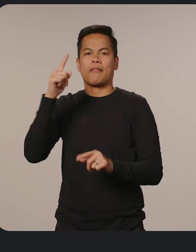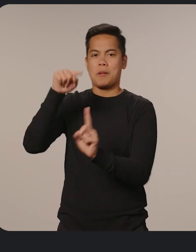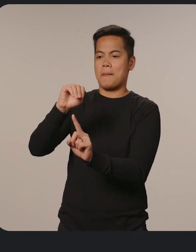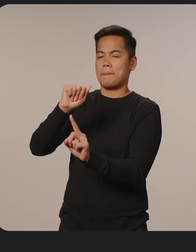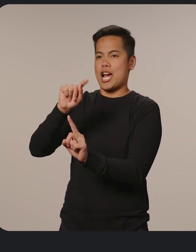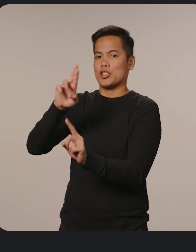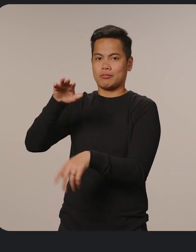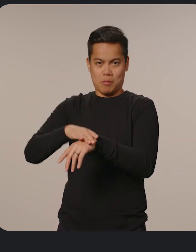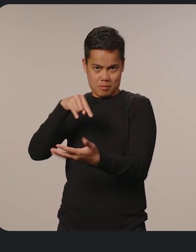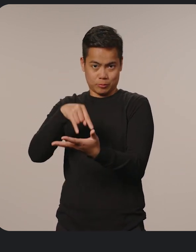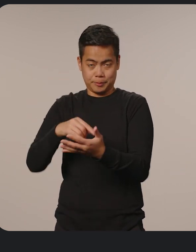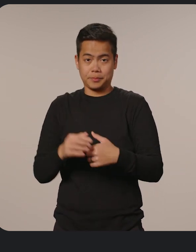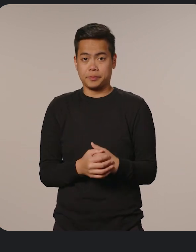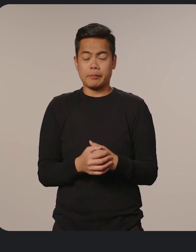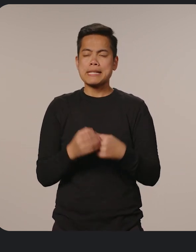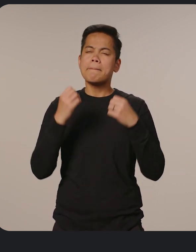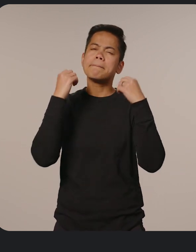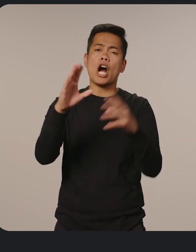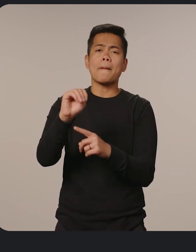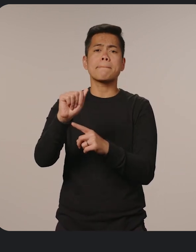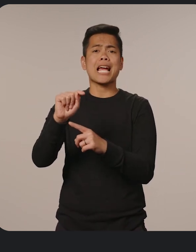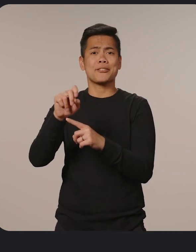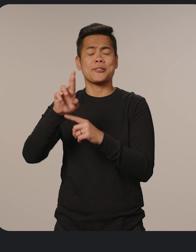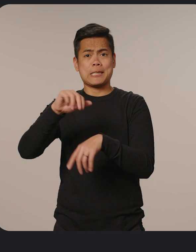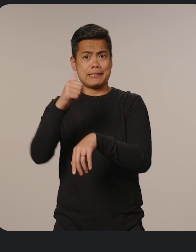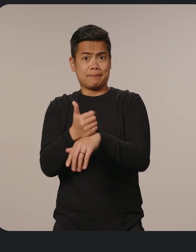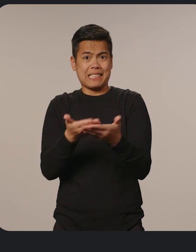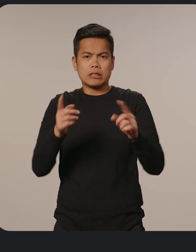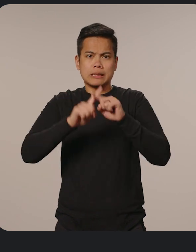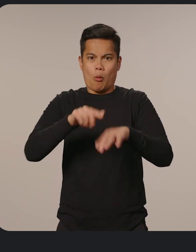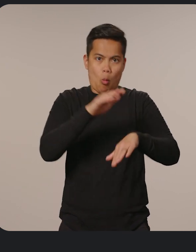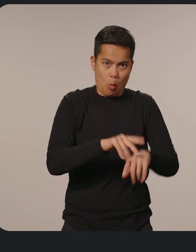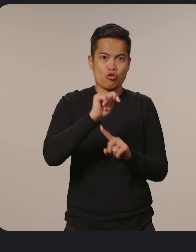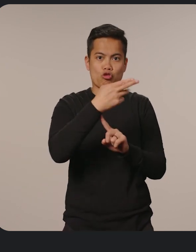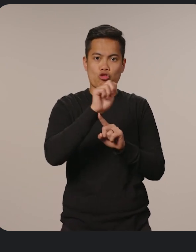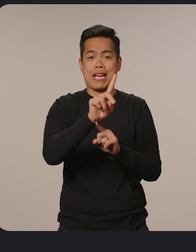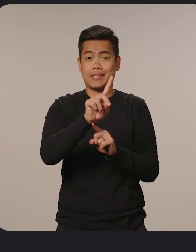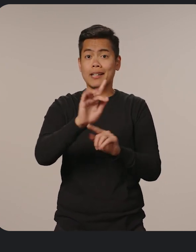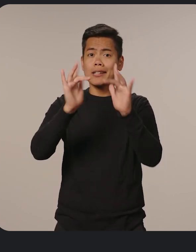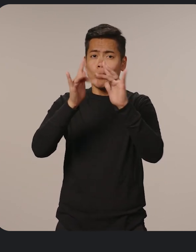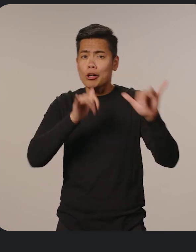Many Matter-enabled devices rely on Thread, a network standard for reliable, scalable, and low-powered communication